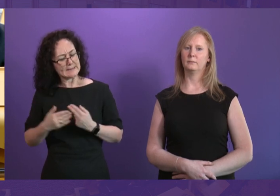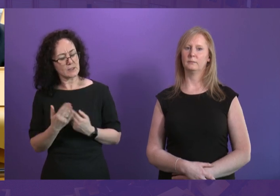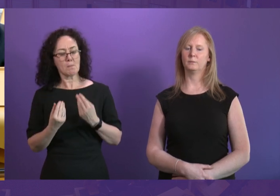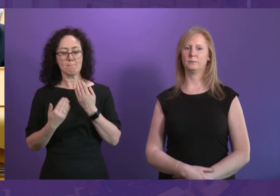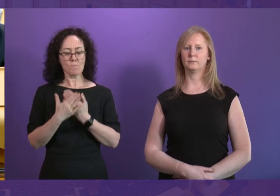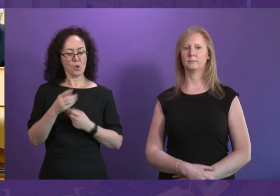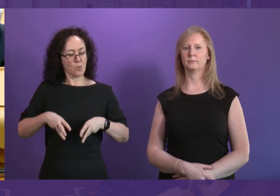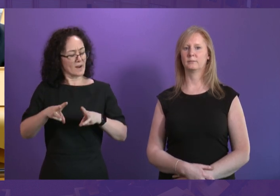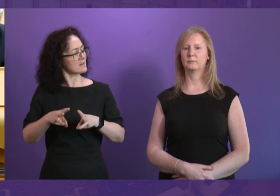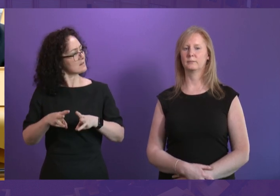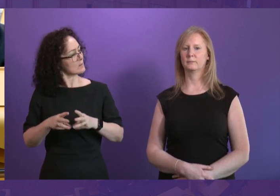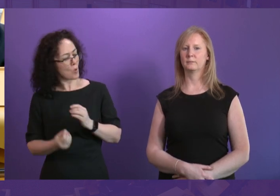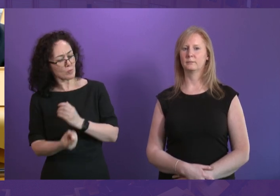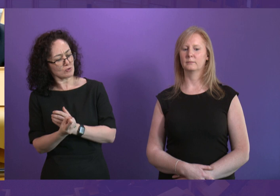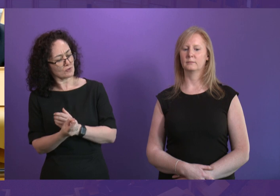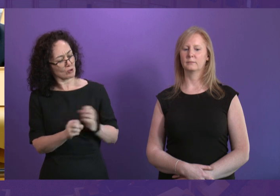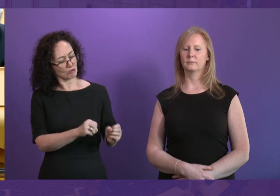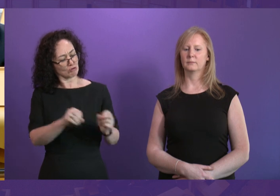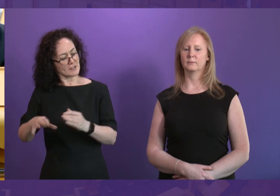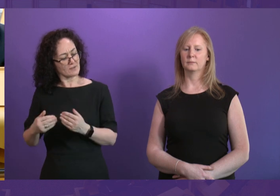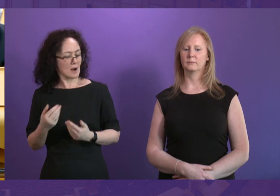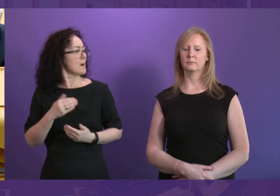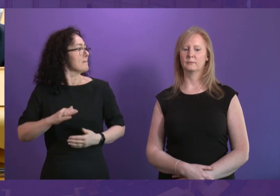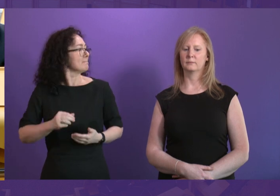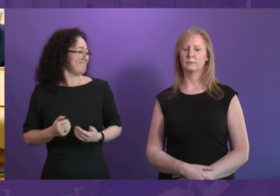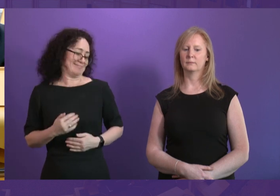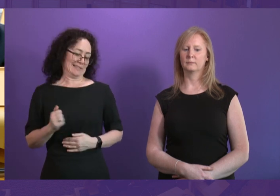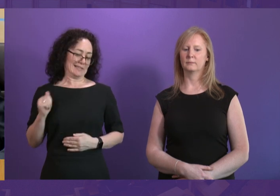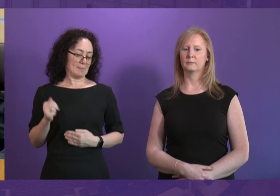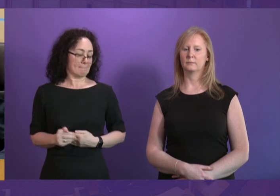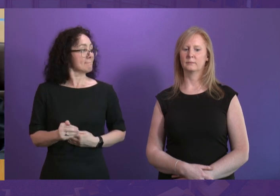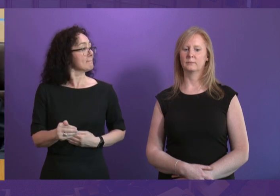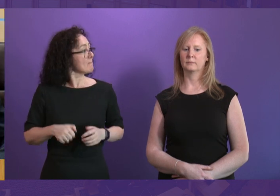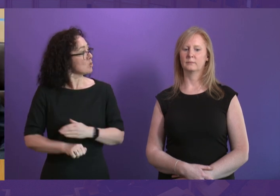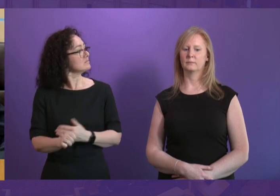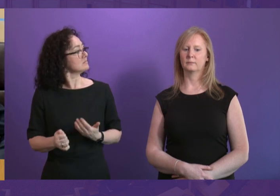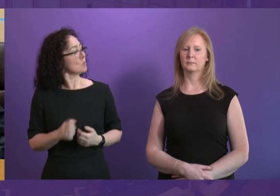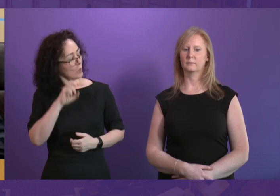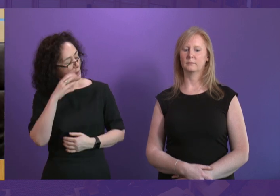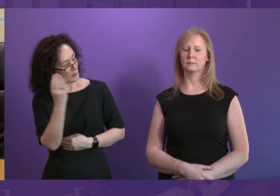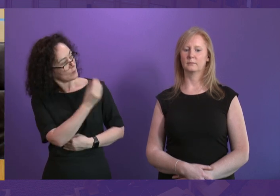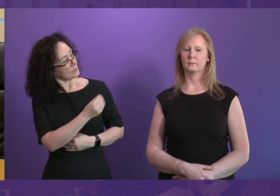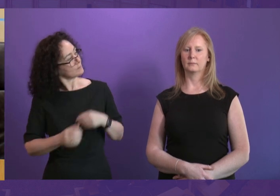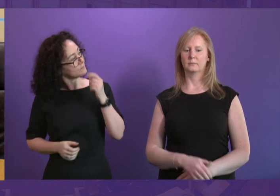method of transferring mothers is tasked at the earliest possible opportunity.